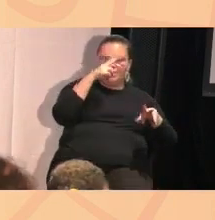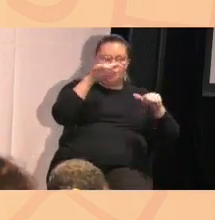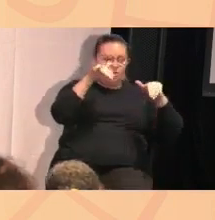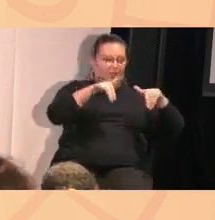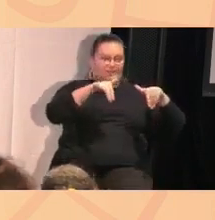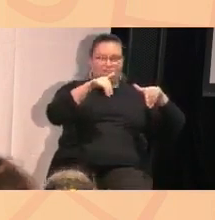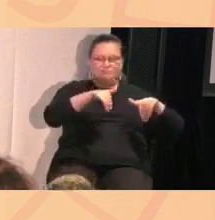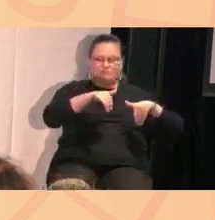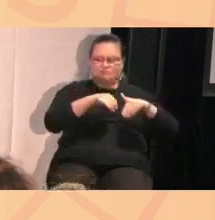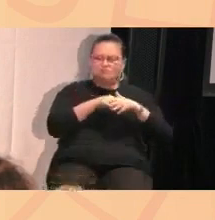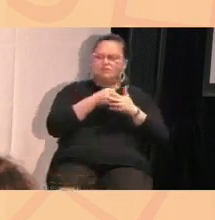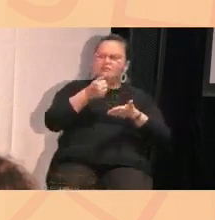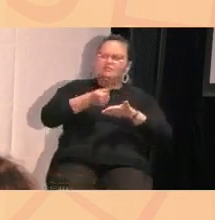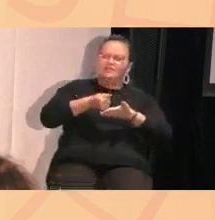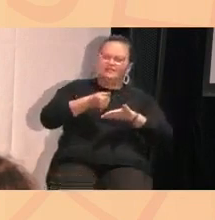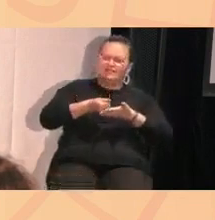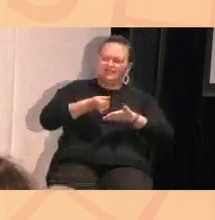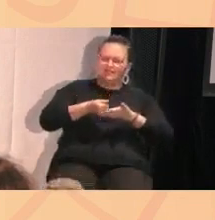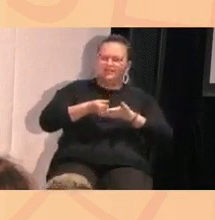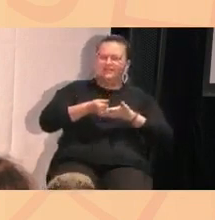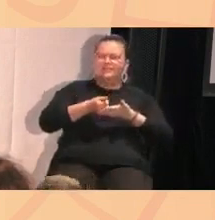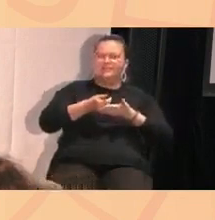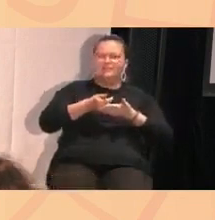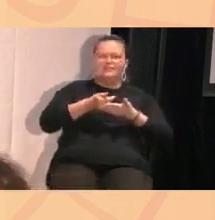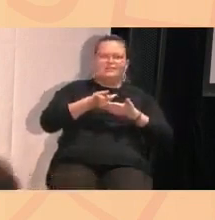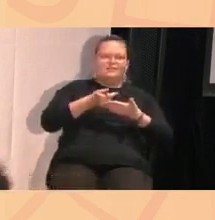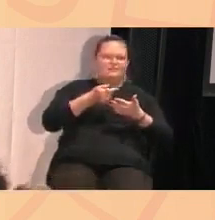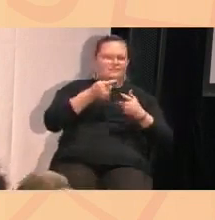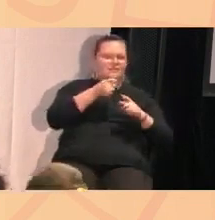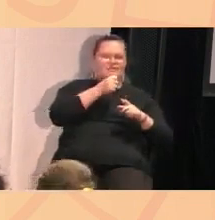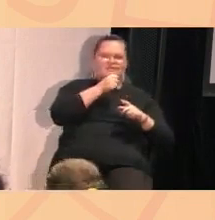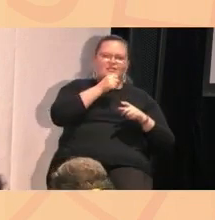All I could think of was D.H. Lawrence came here in 1922 and published